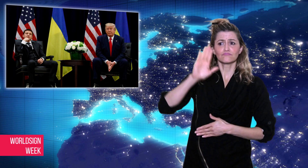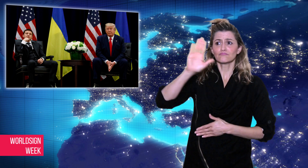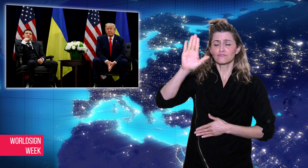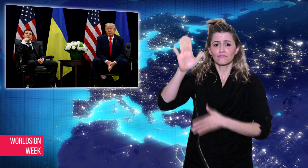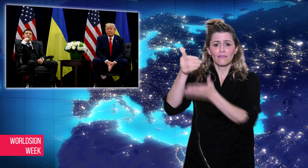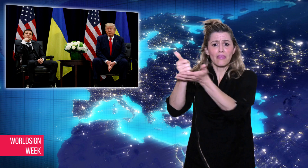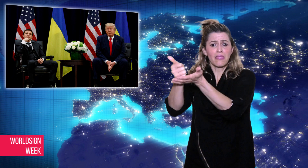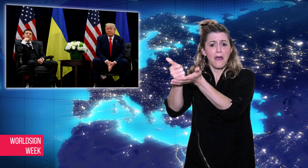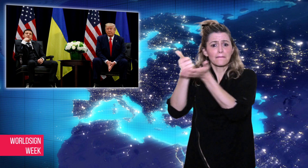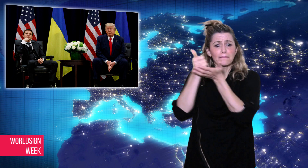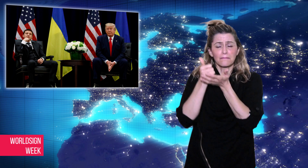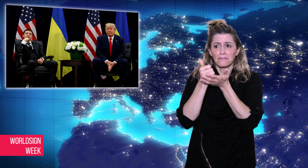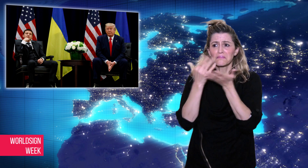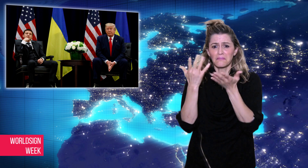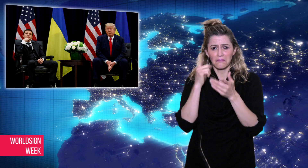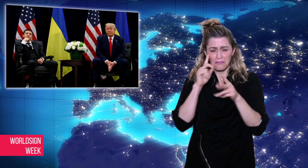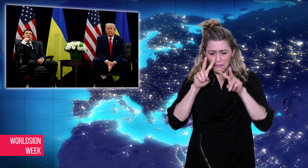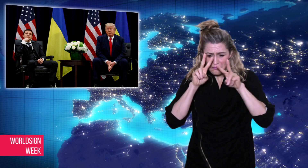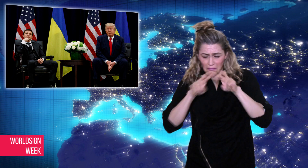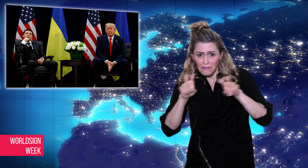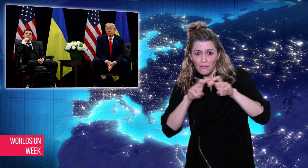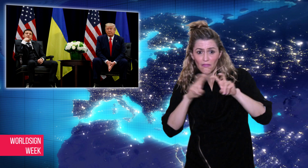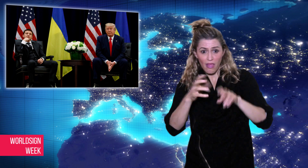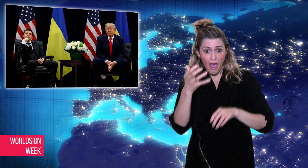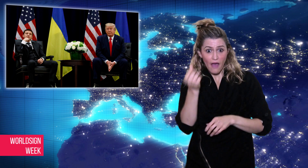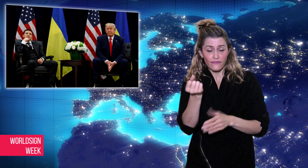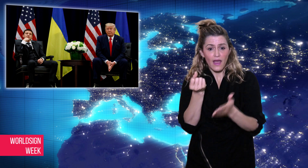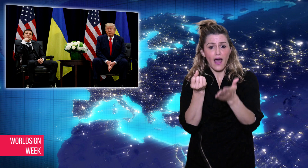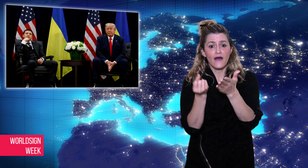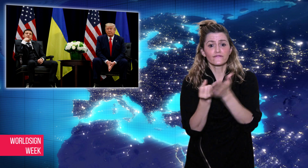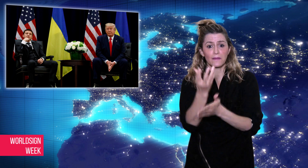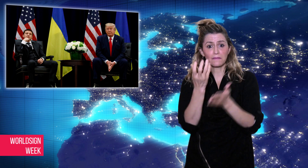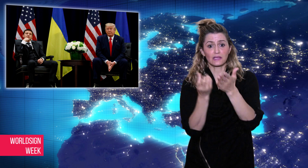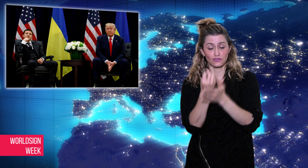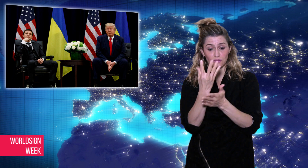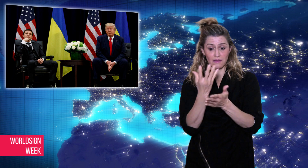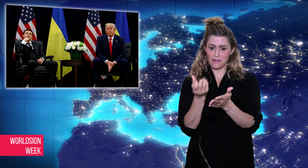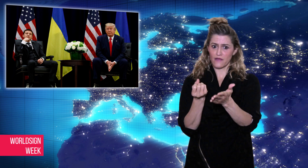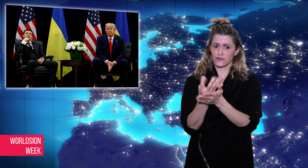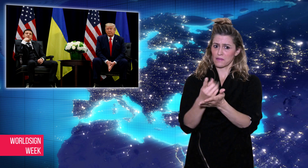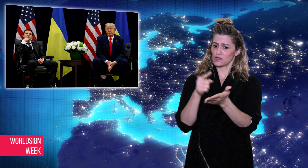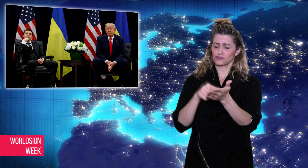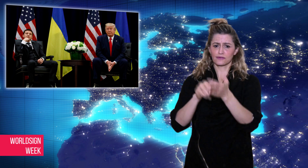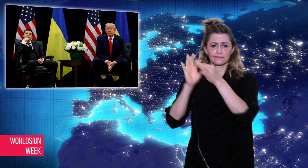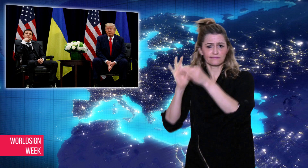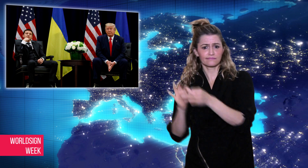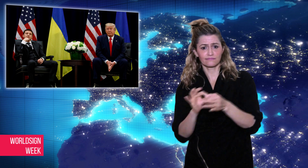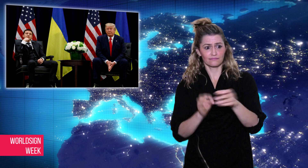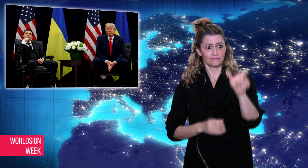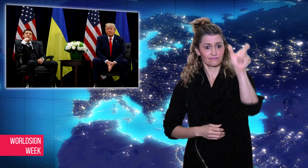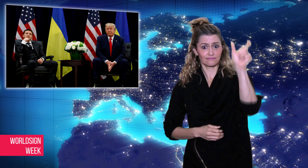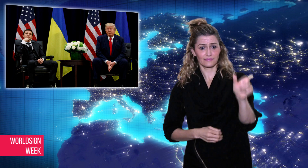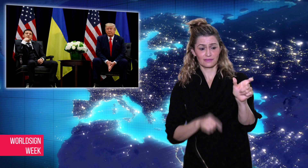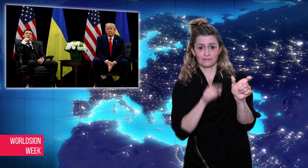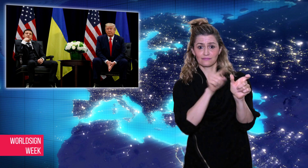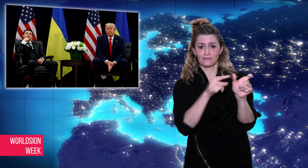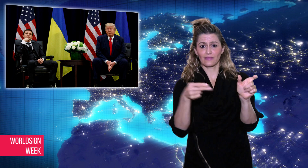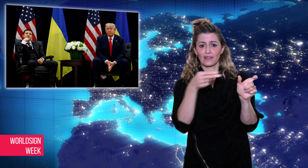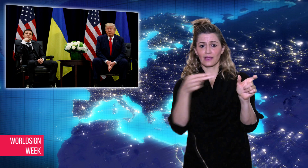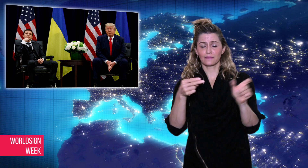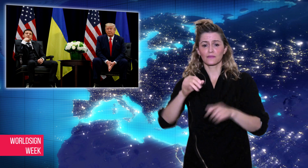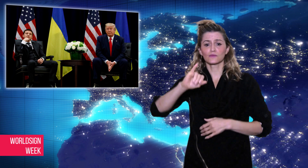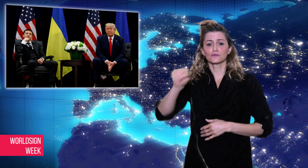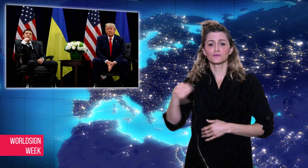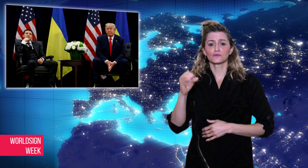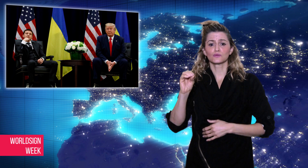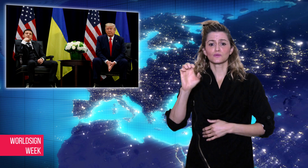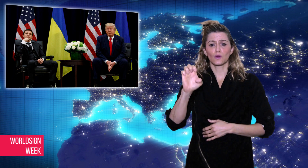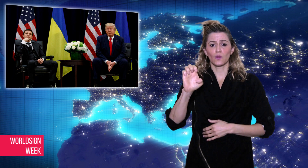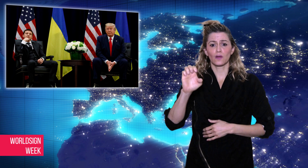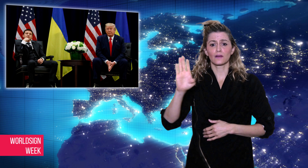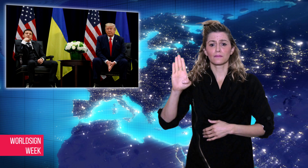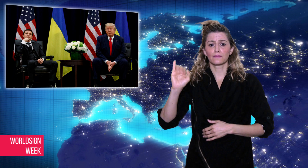president, Volodymyr Zelenskiy, and sought his